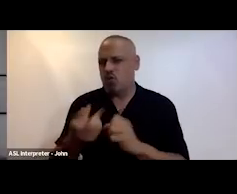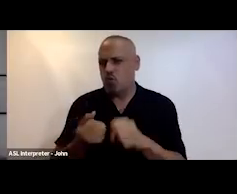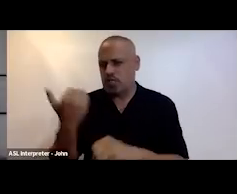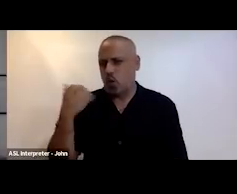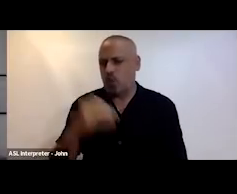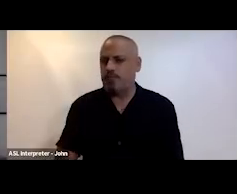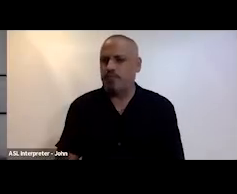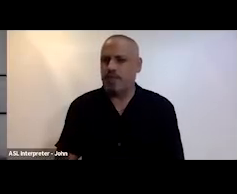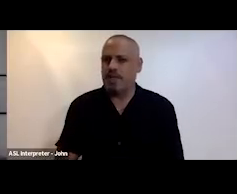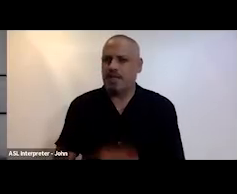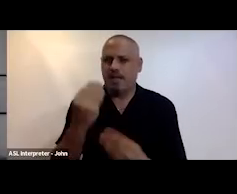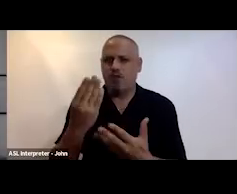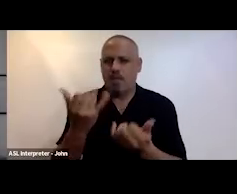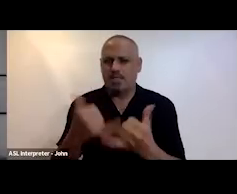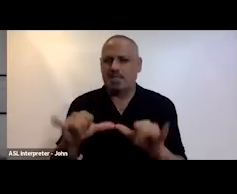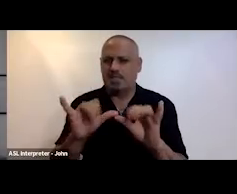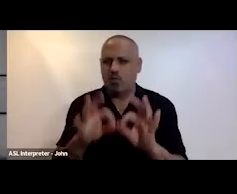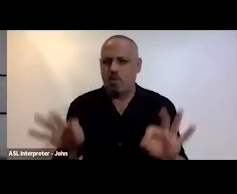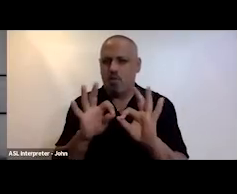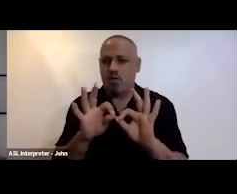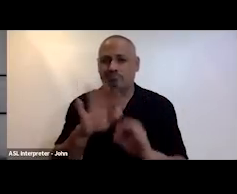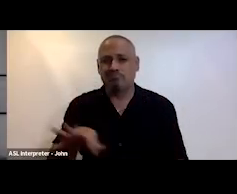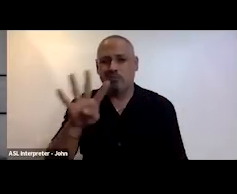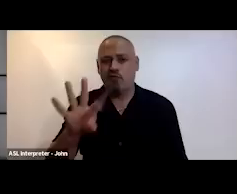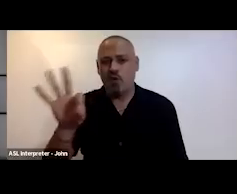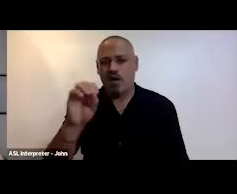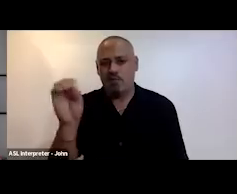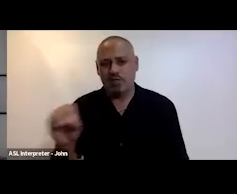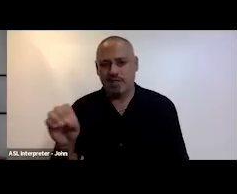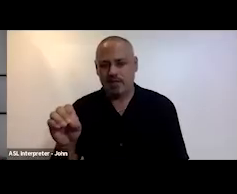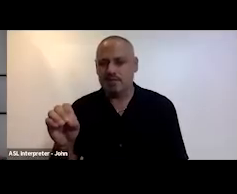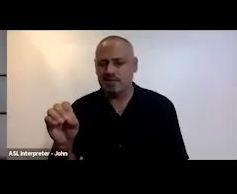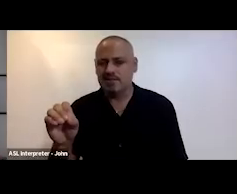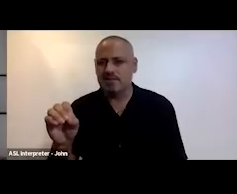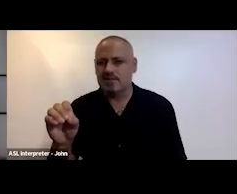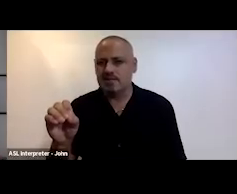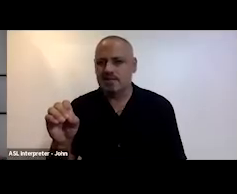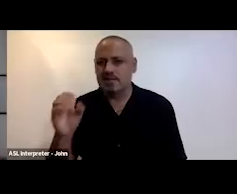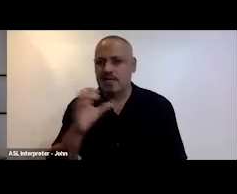but I think the data's still relevant. About 49% of clients experience